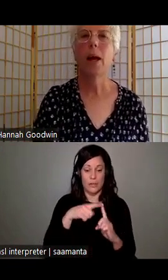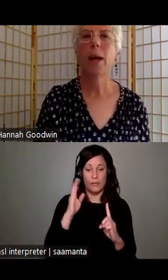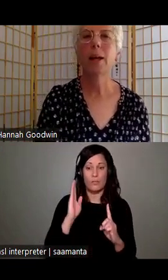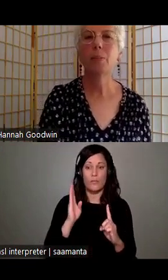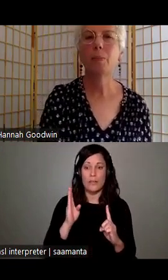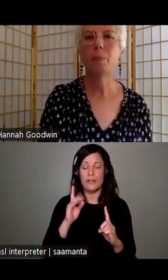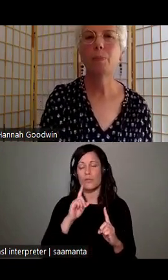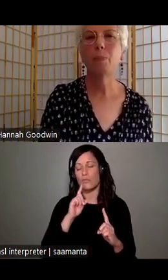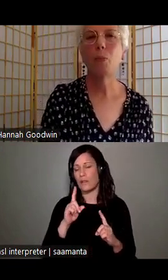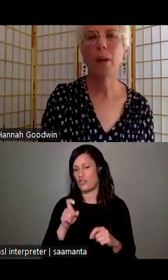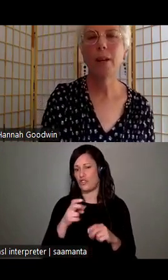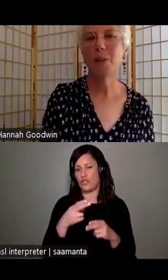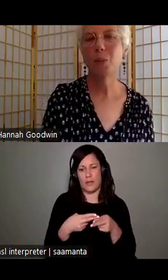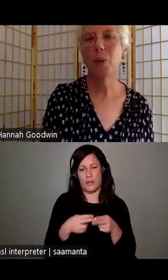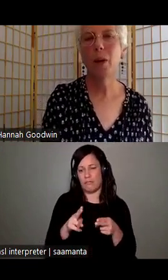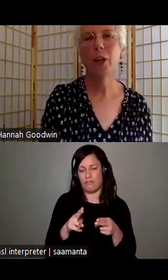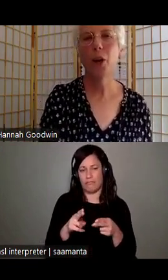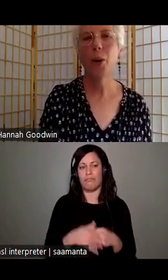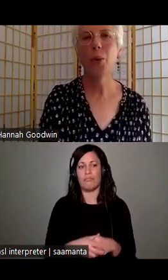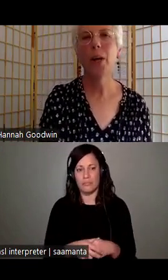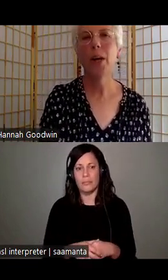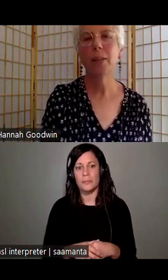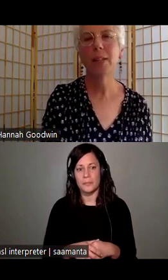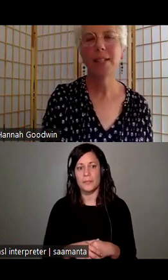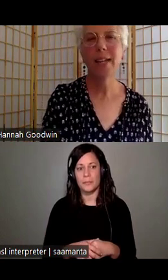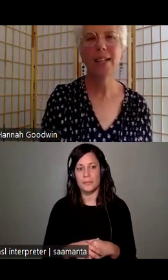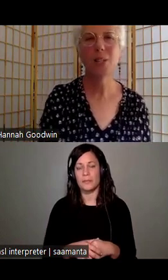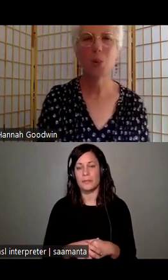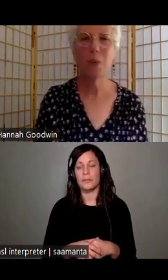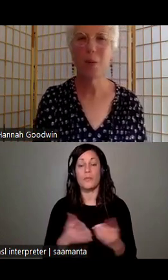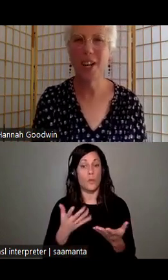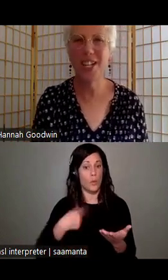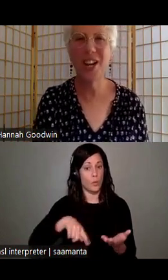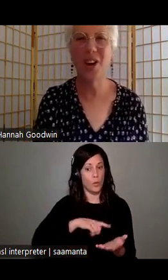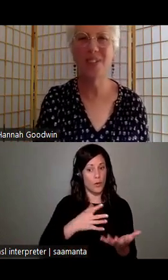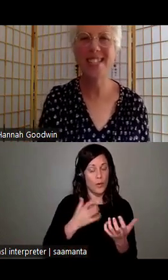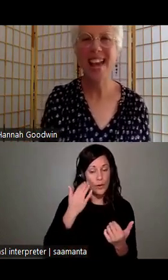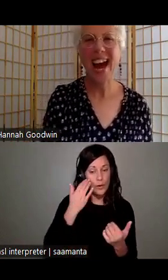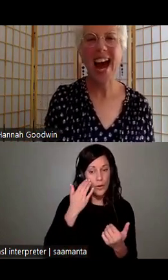And what we wanna know and what the attendees might want to know is,